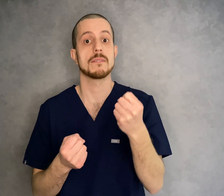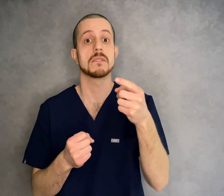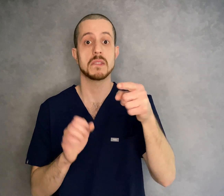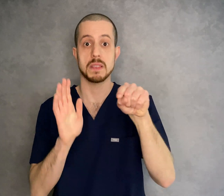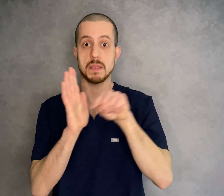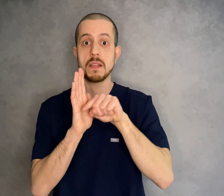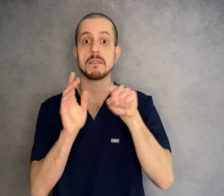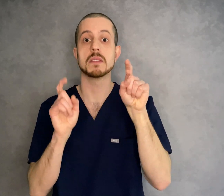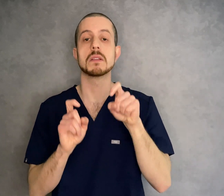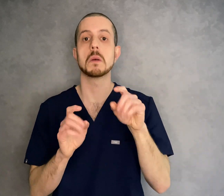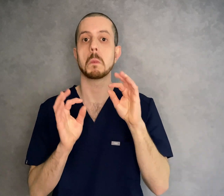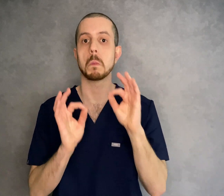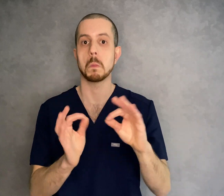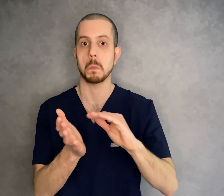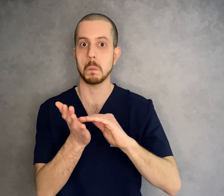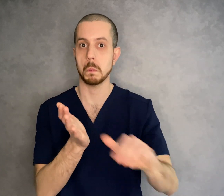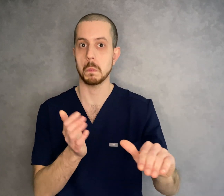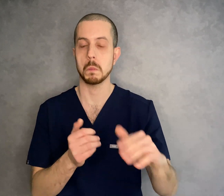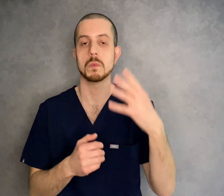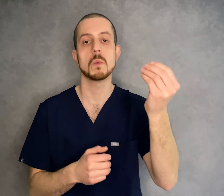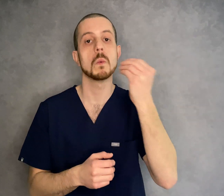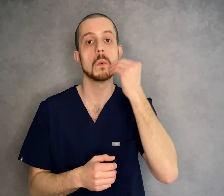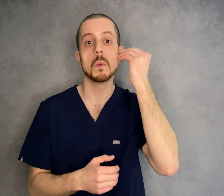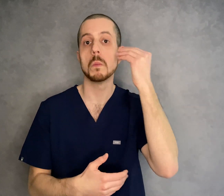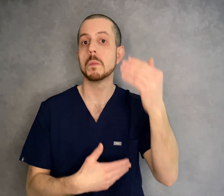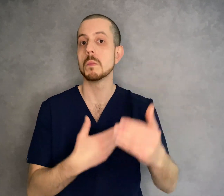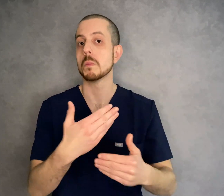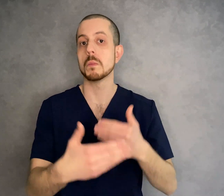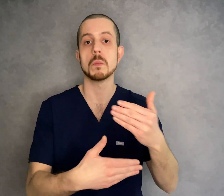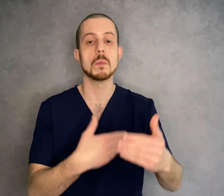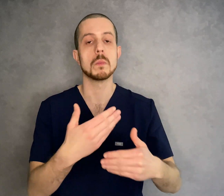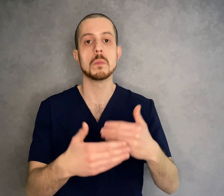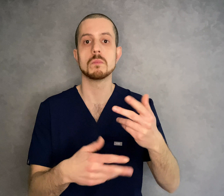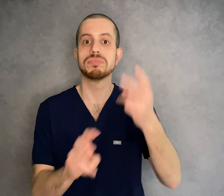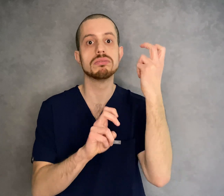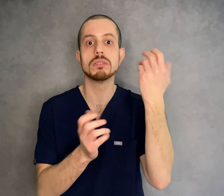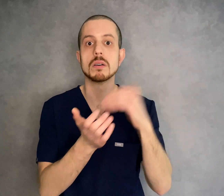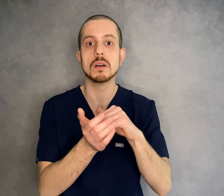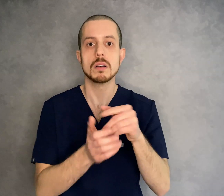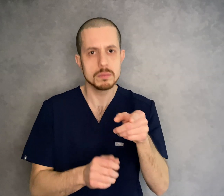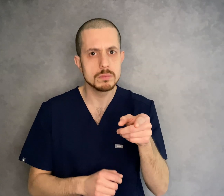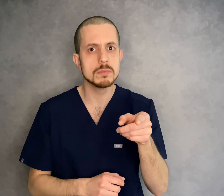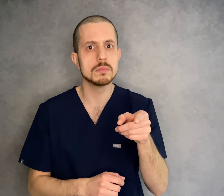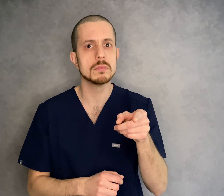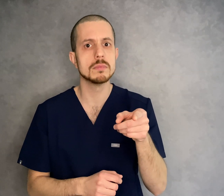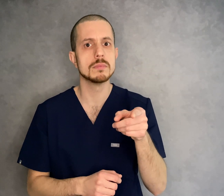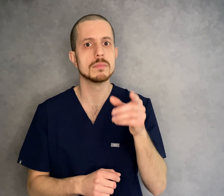and being tested negative before being discharged only to get sick again.